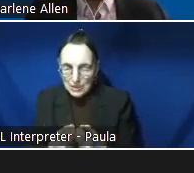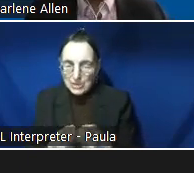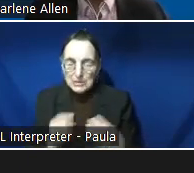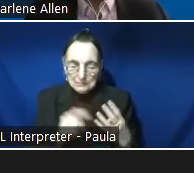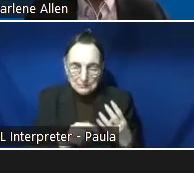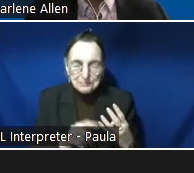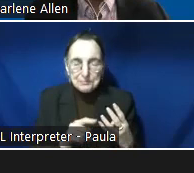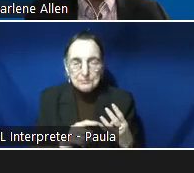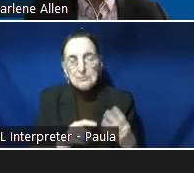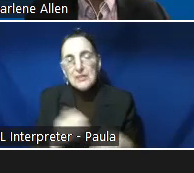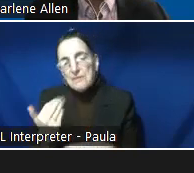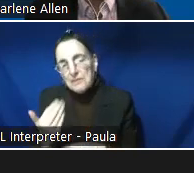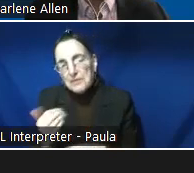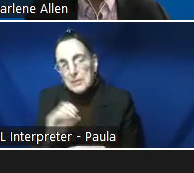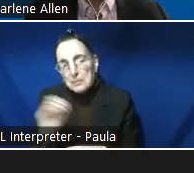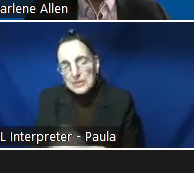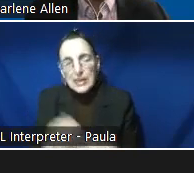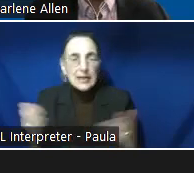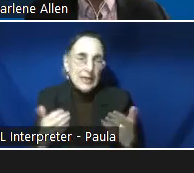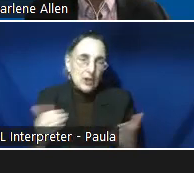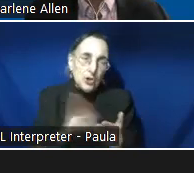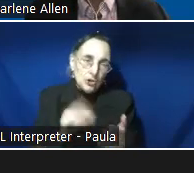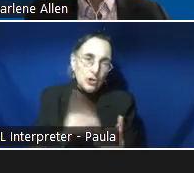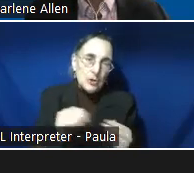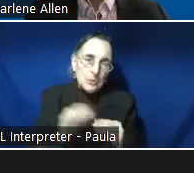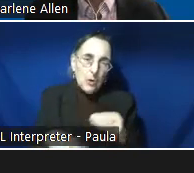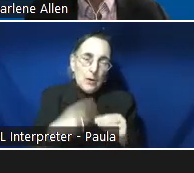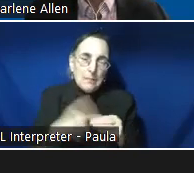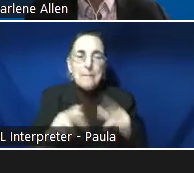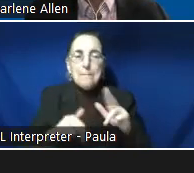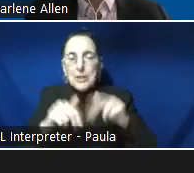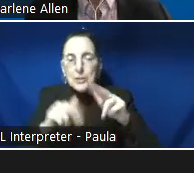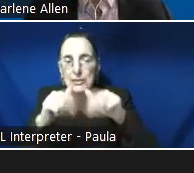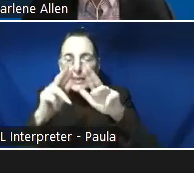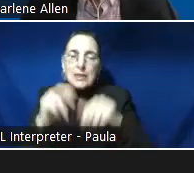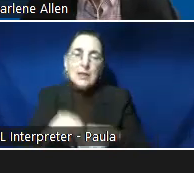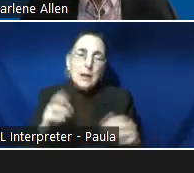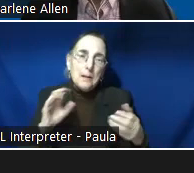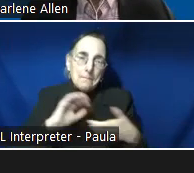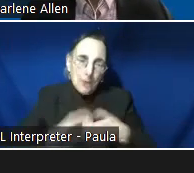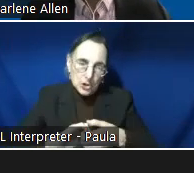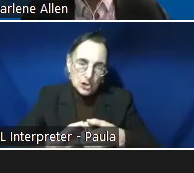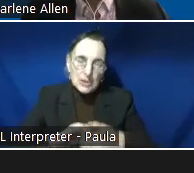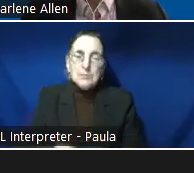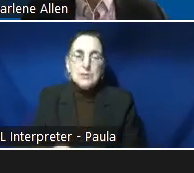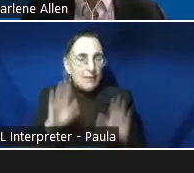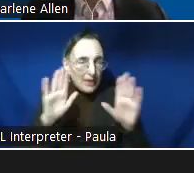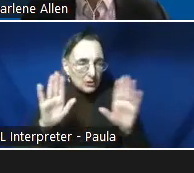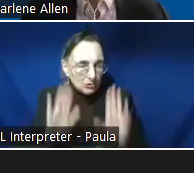15% that are here to learn more about building partnerships. OK, that's great. Thank you.